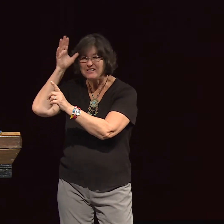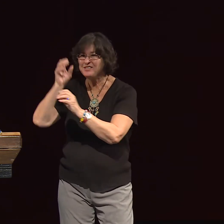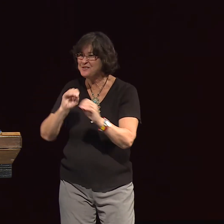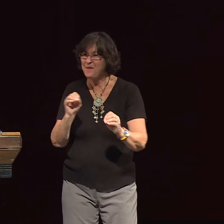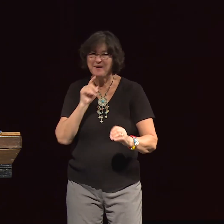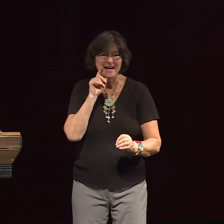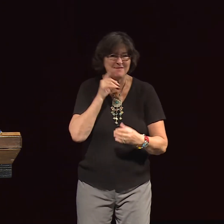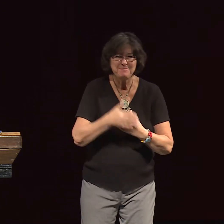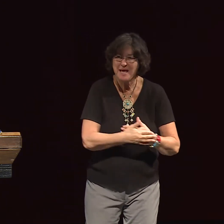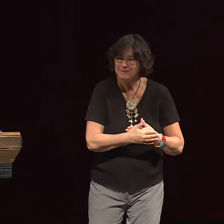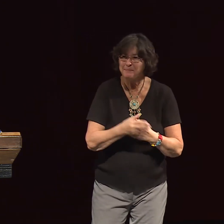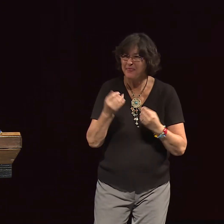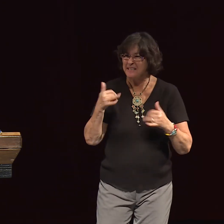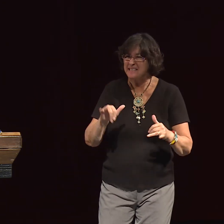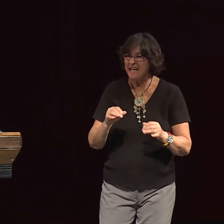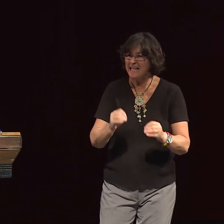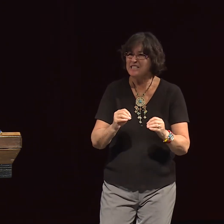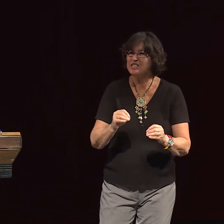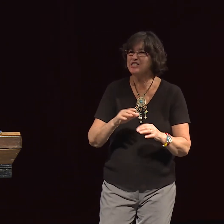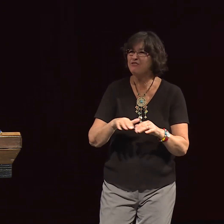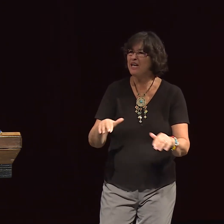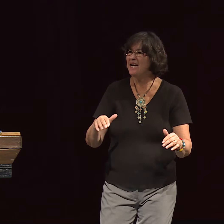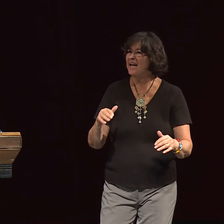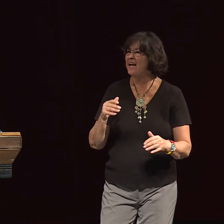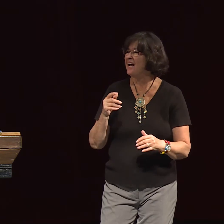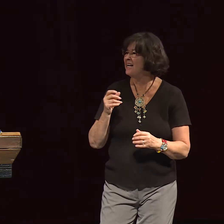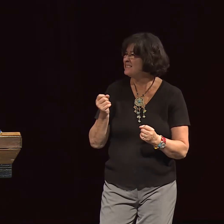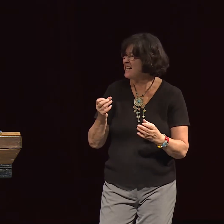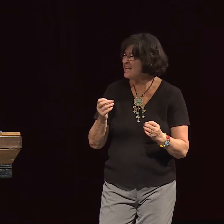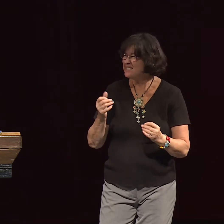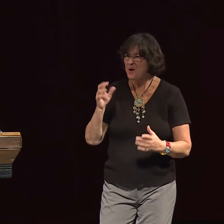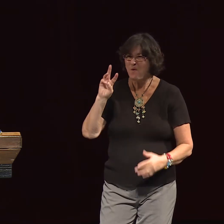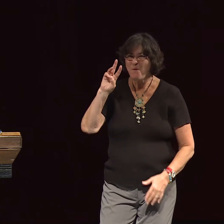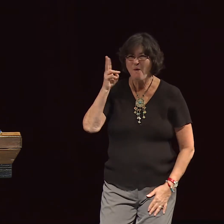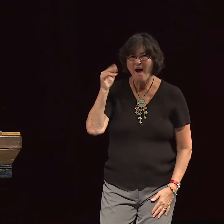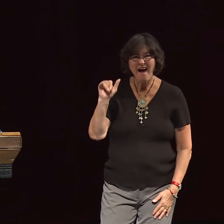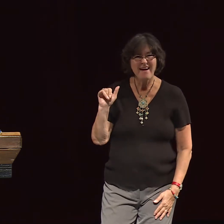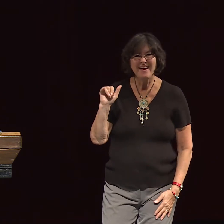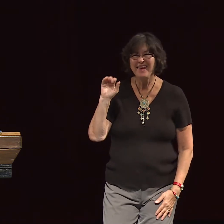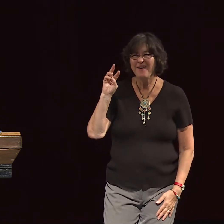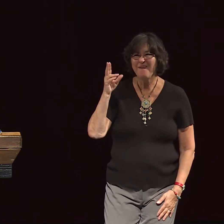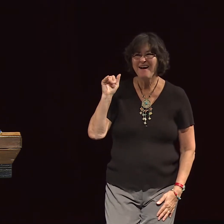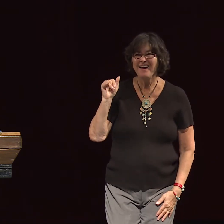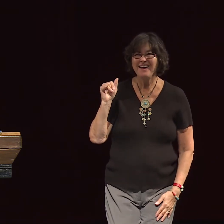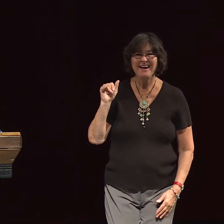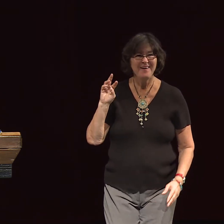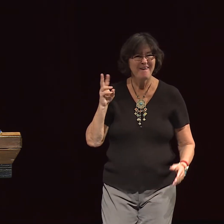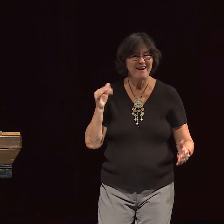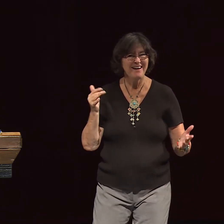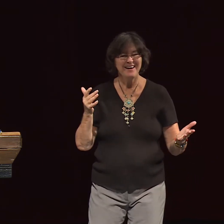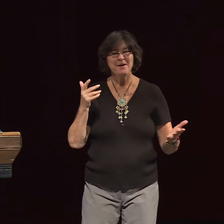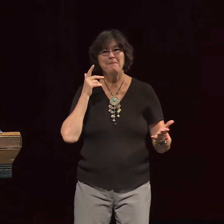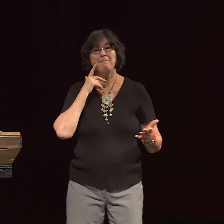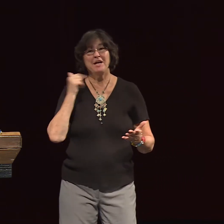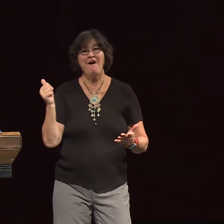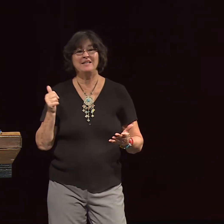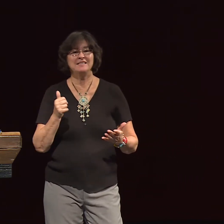even if they're not deaf parents and deaf children. Hearing individuals are teaching sign language in their homes.